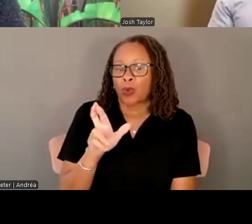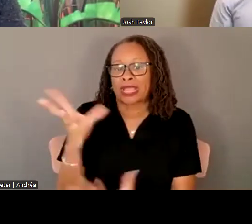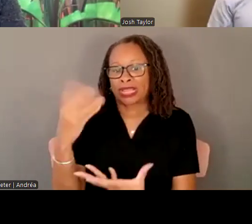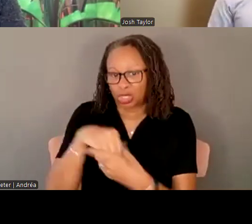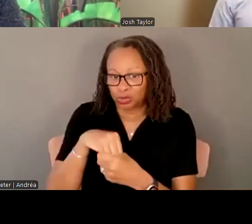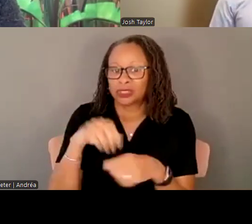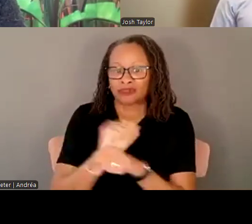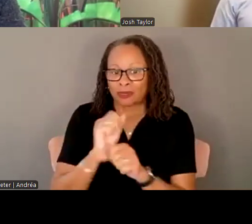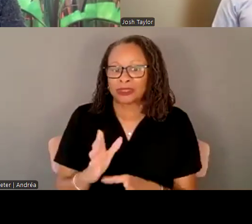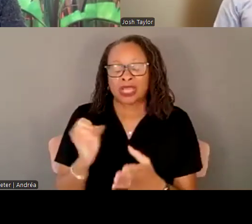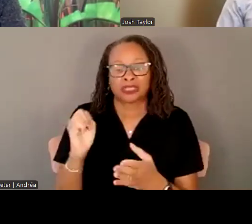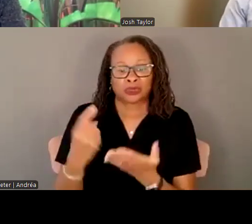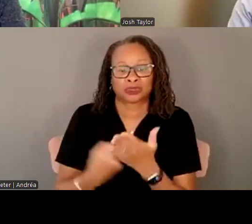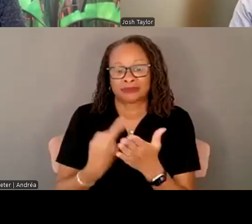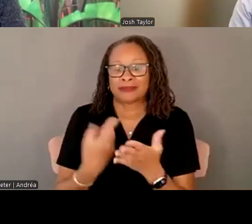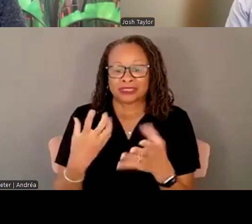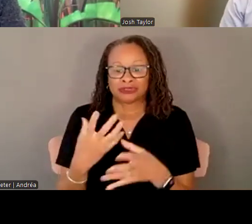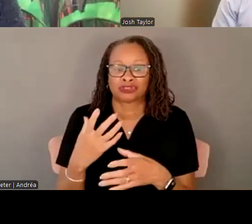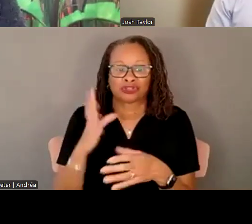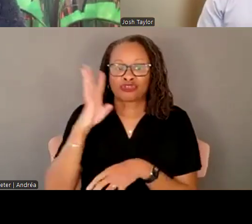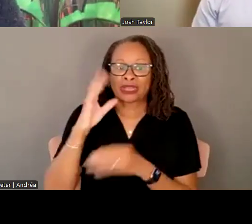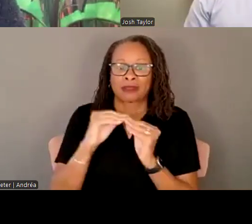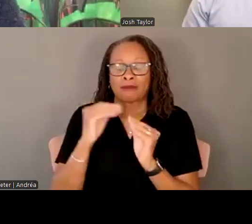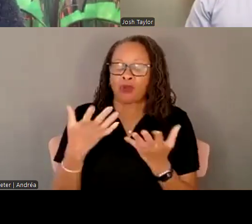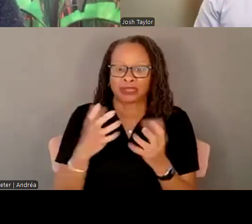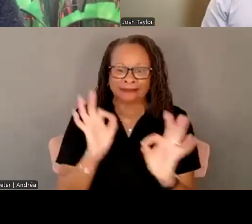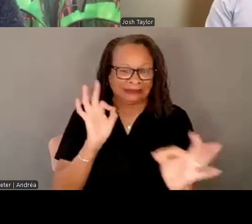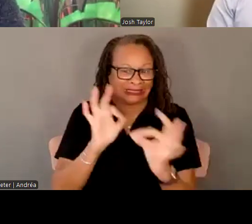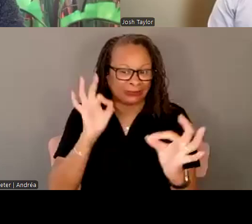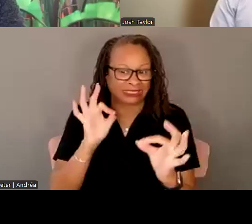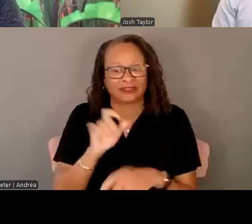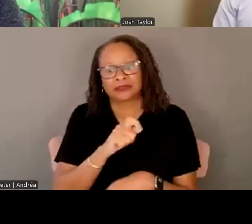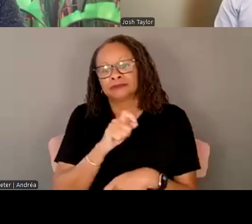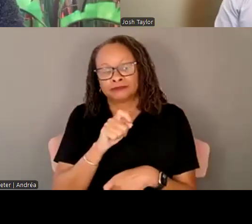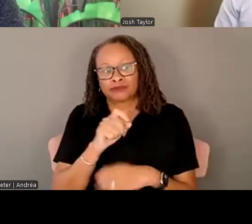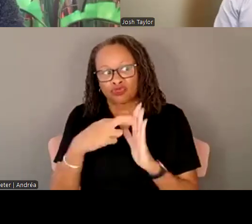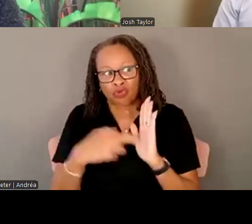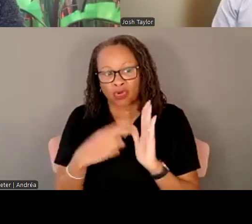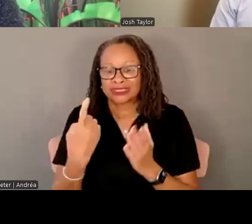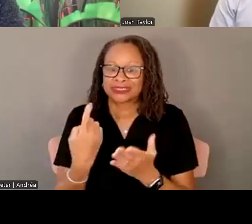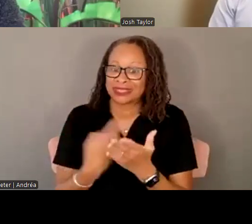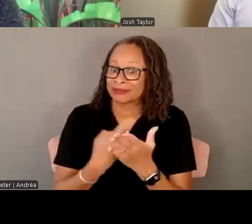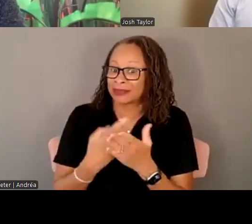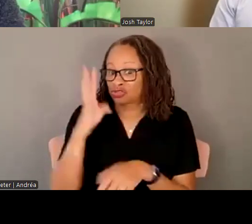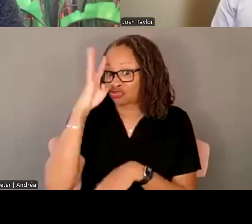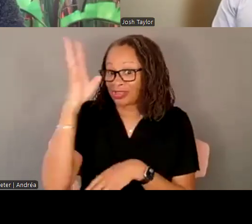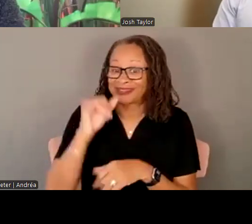So sometimes they're creating a more customized role, sometimes they're just creating an internship